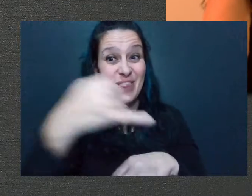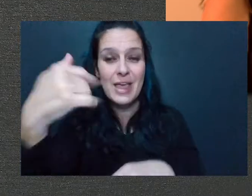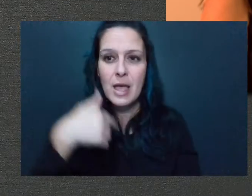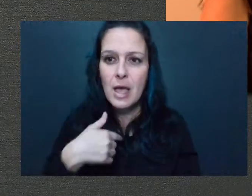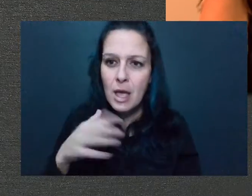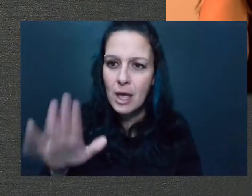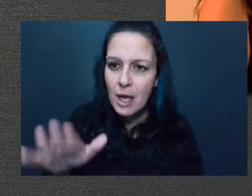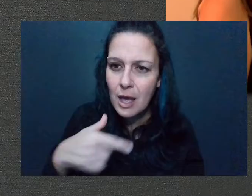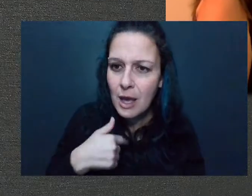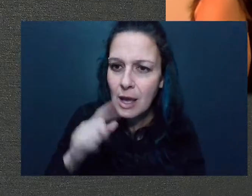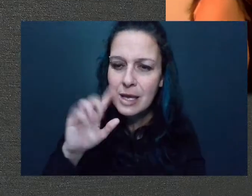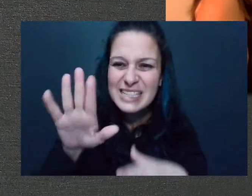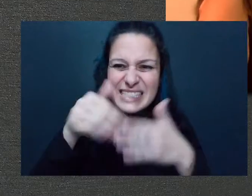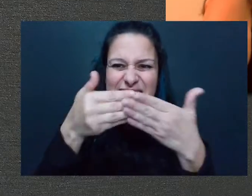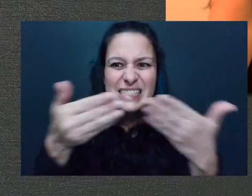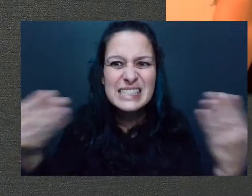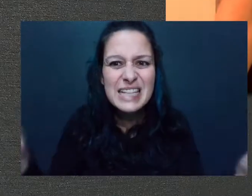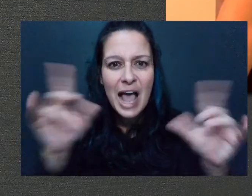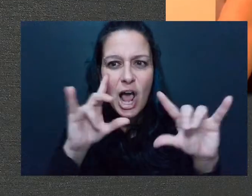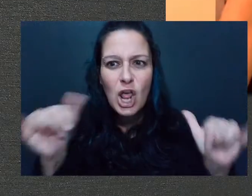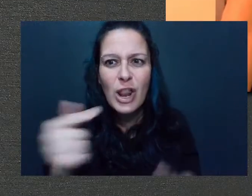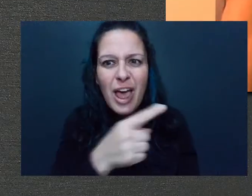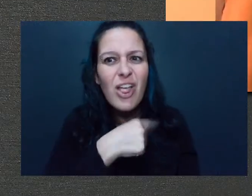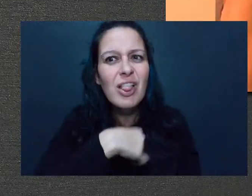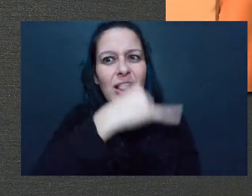just imagine what the sky would look like.